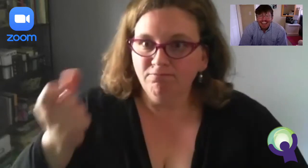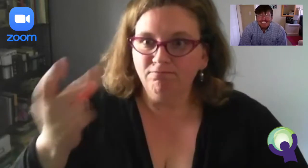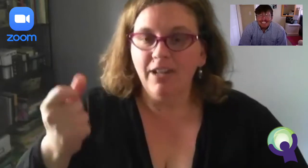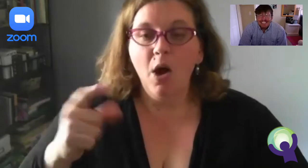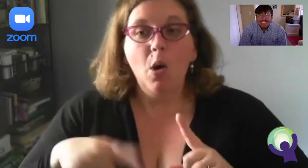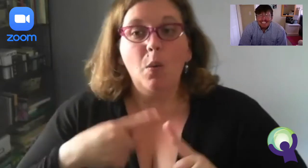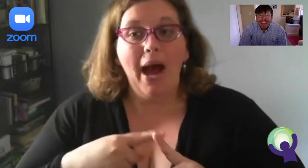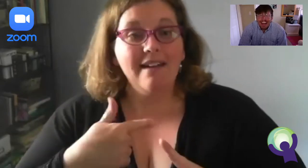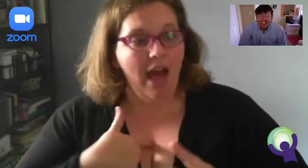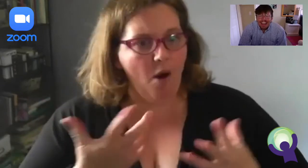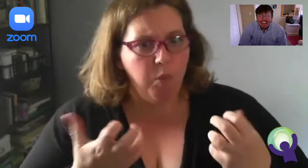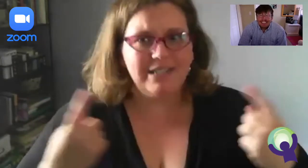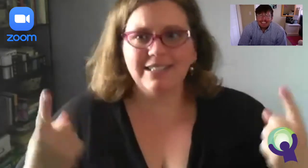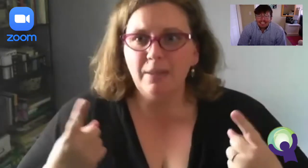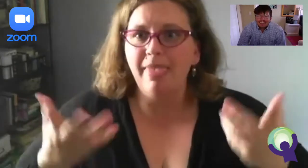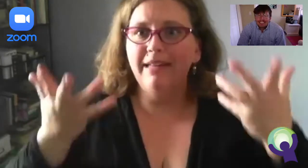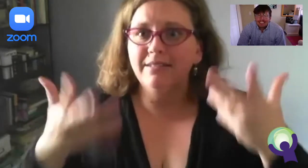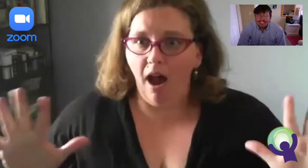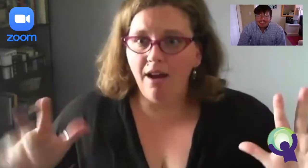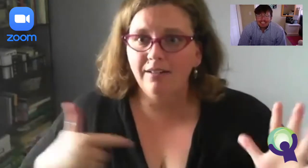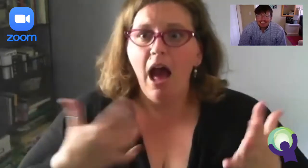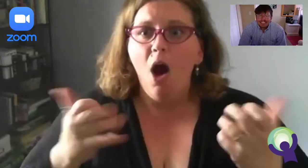I'm always like let's get going- chop chop! Let's do this!